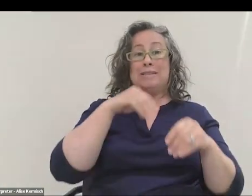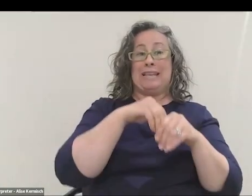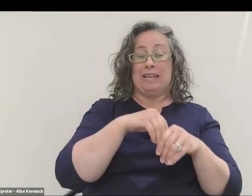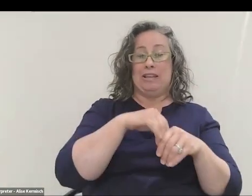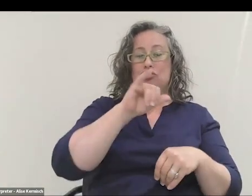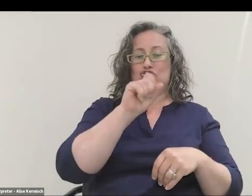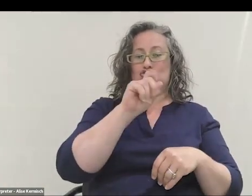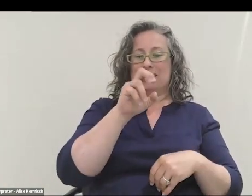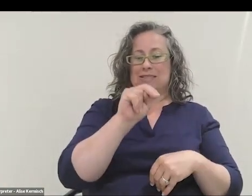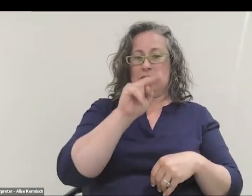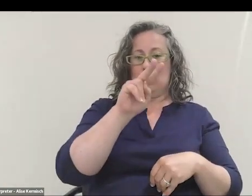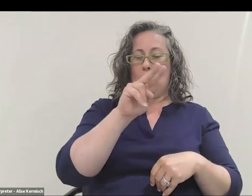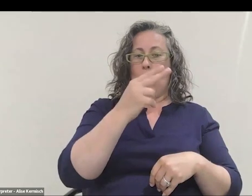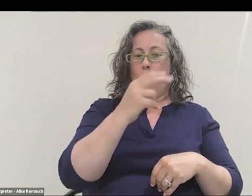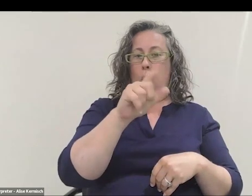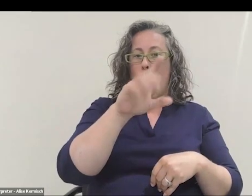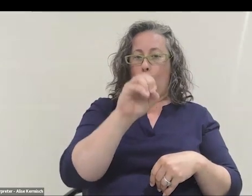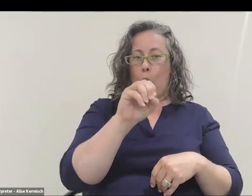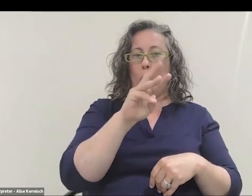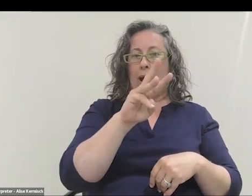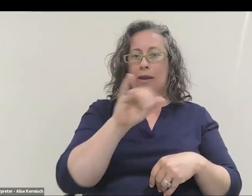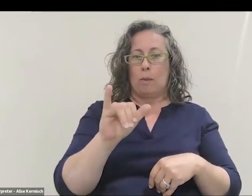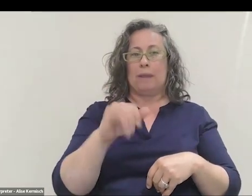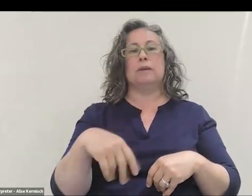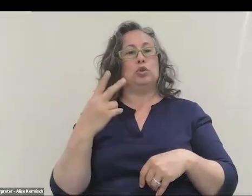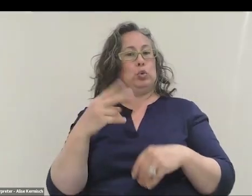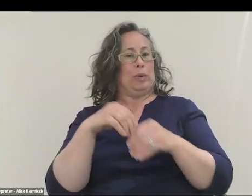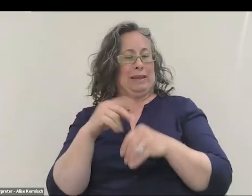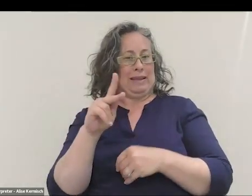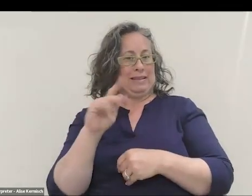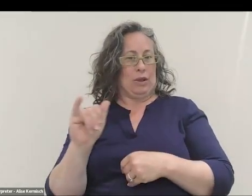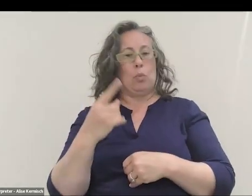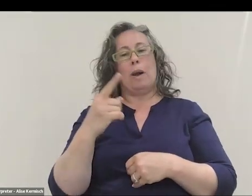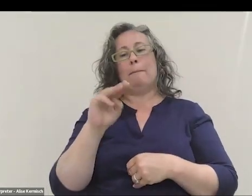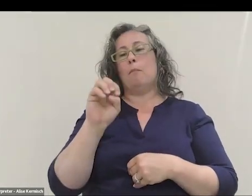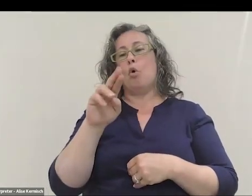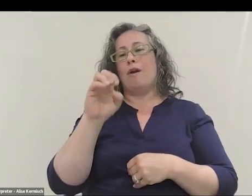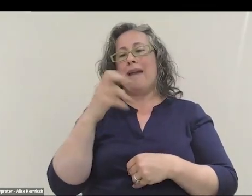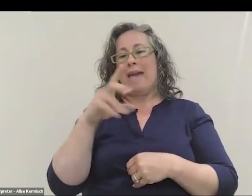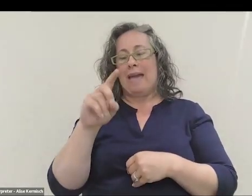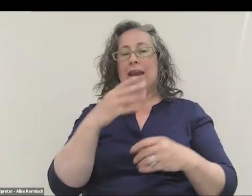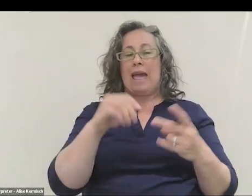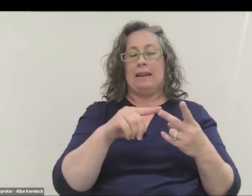and we had two devices in Kentucky, one at Morehead State University and one at the Kentucky School for the Blind.